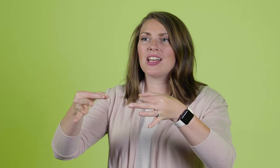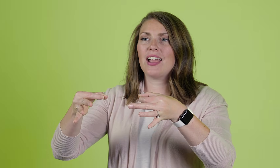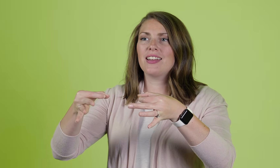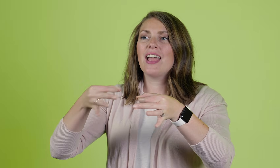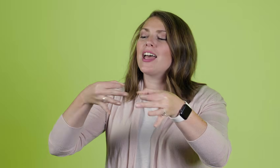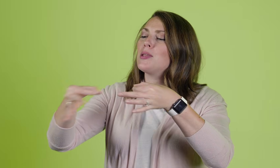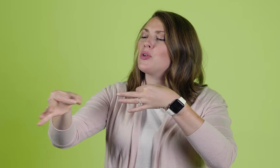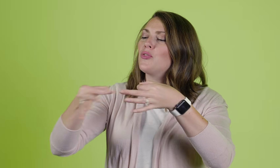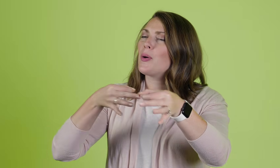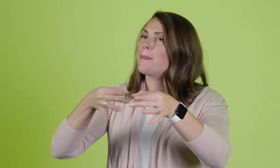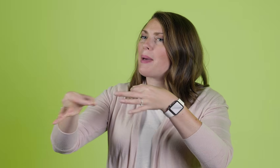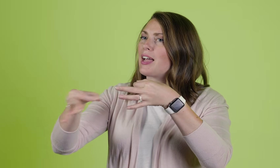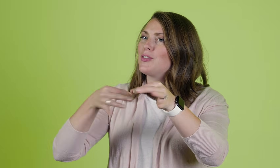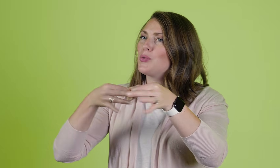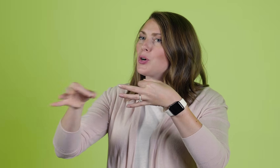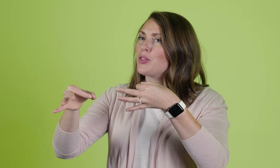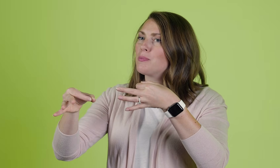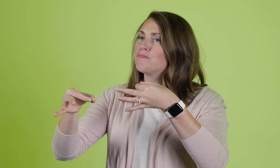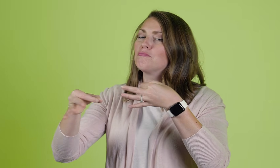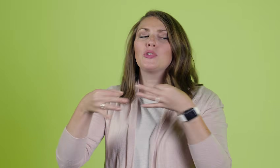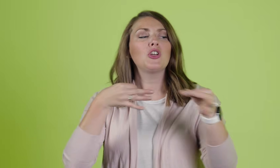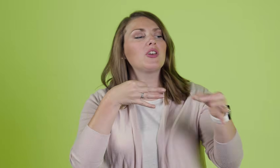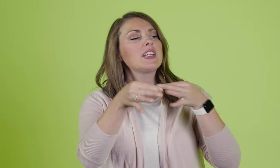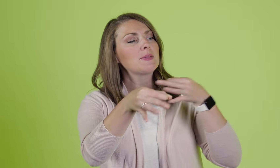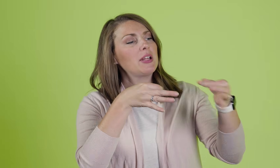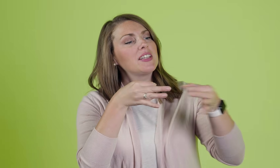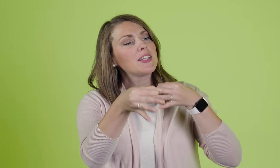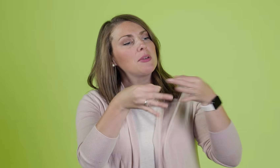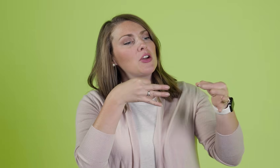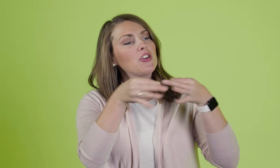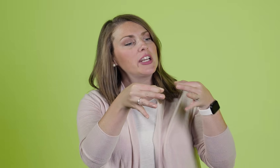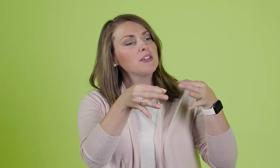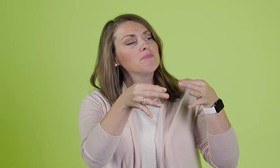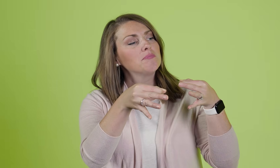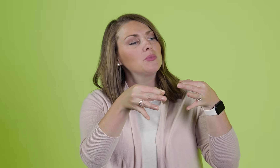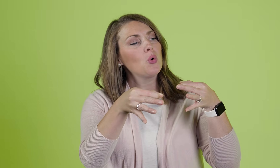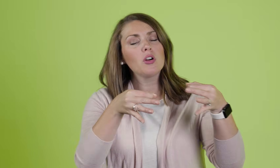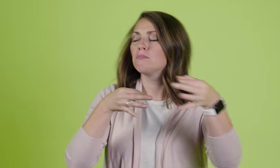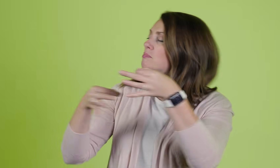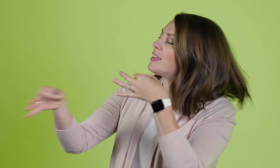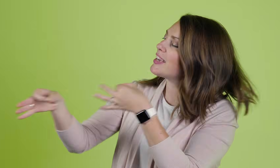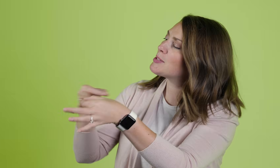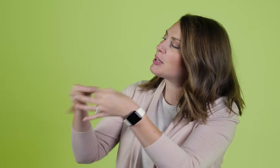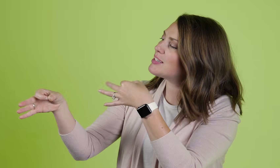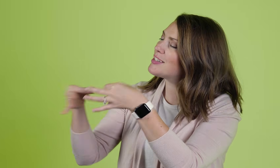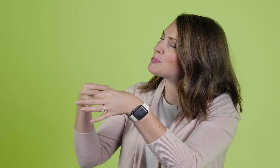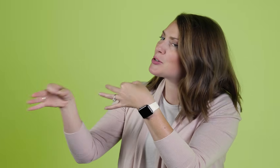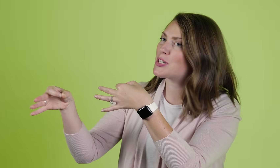side and they move back and forth you can explain to somebody over here or explain to this person